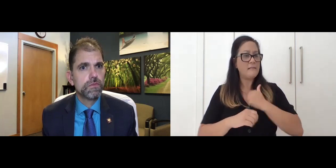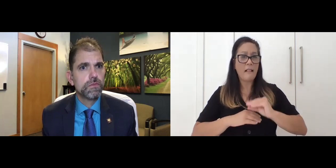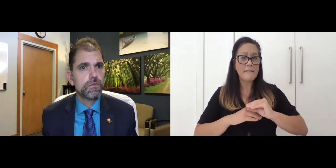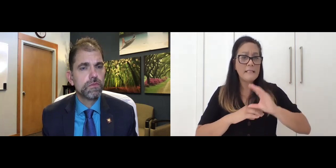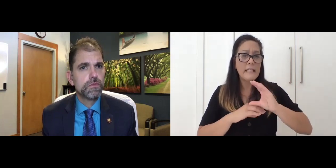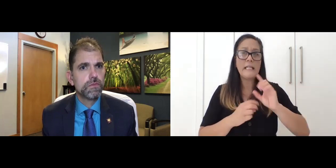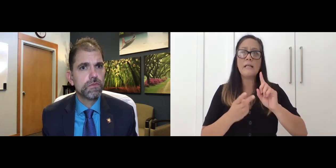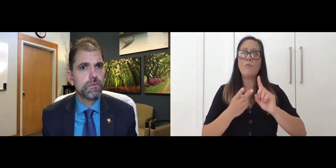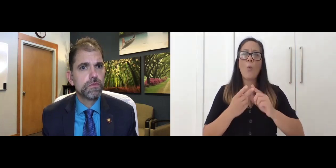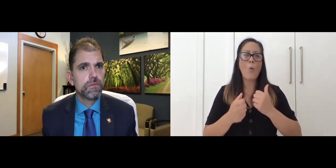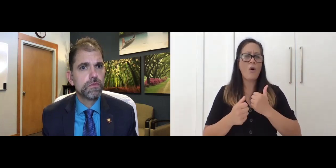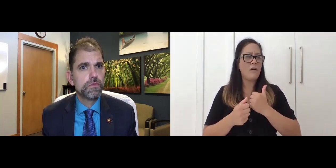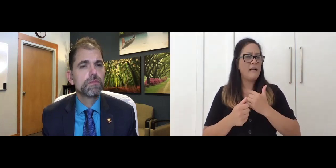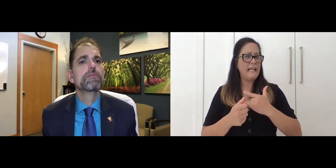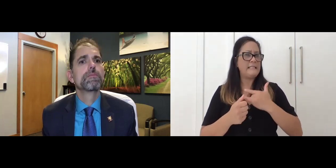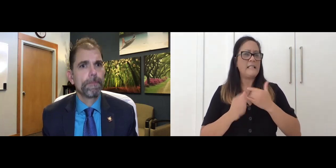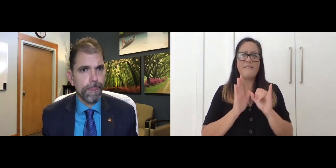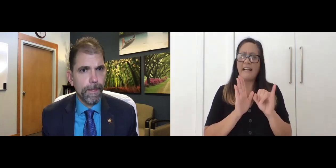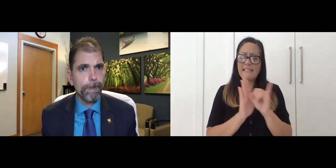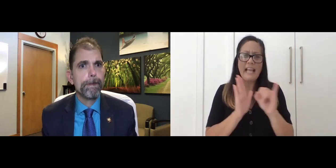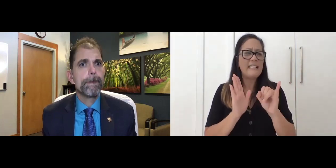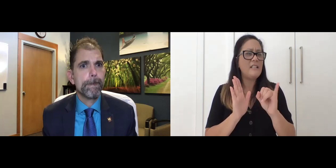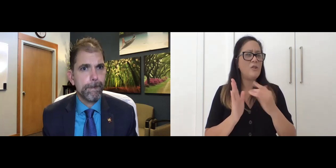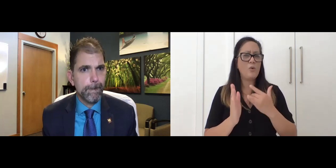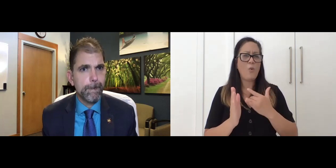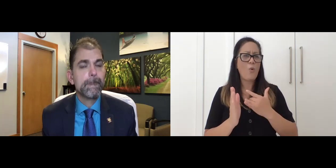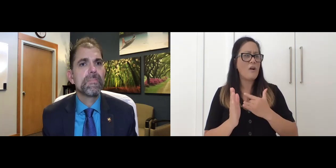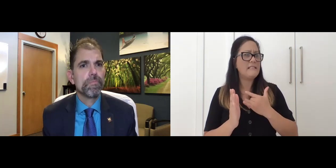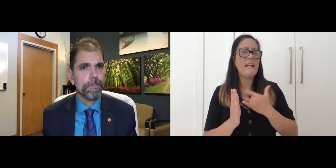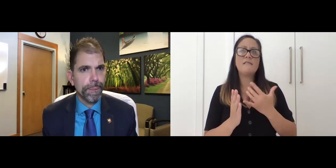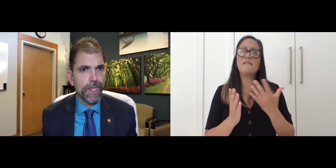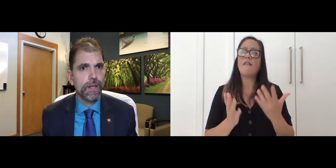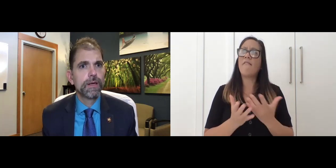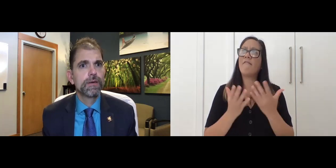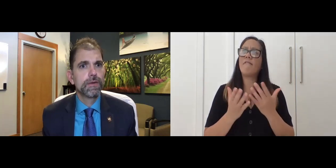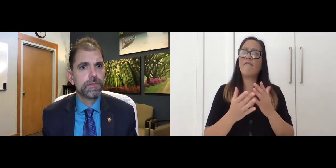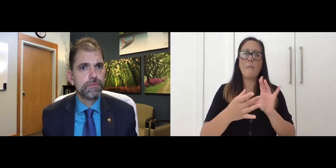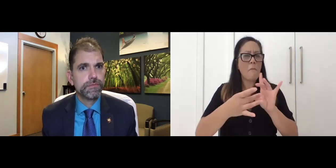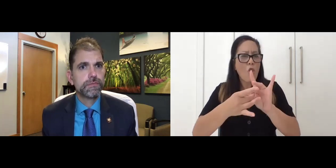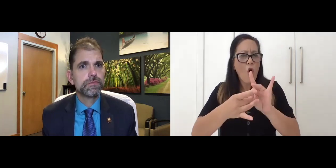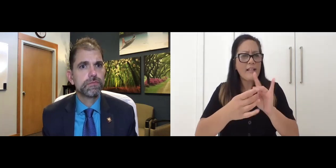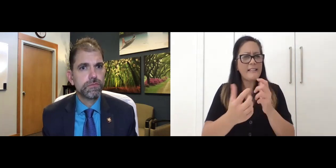that? How does that impact self-esteem? How does that impact a sense of identity?